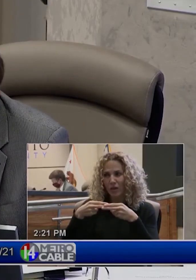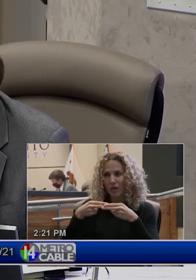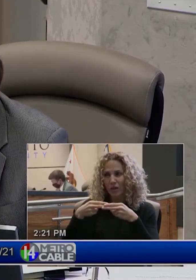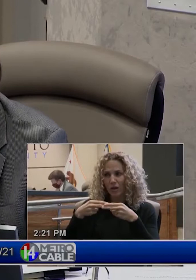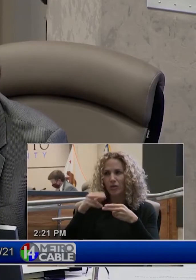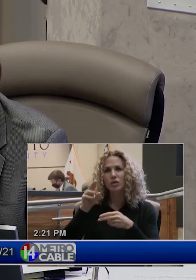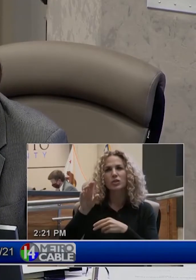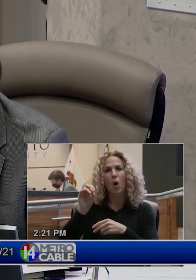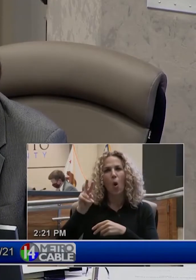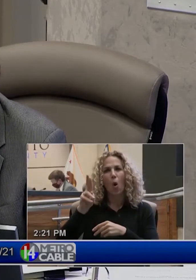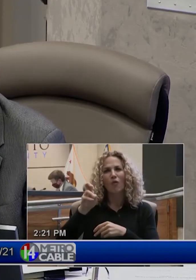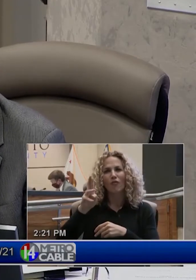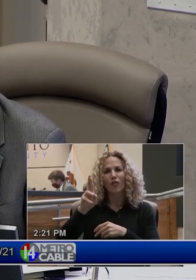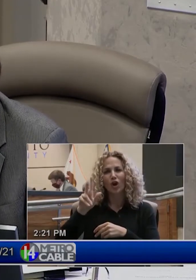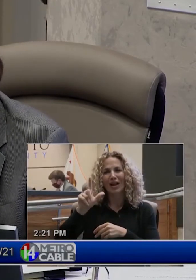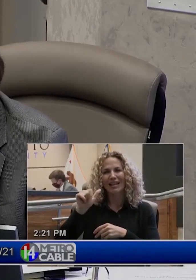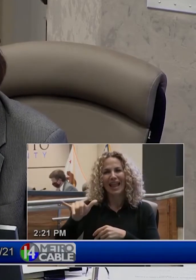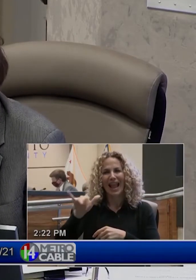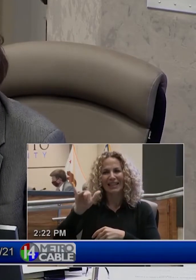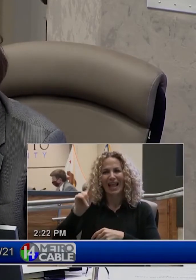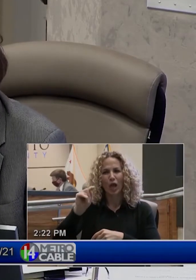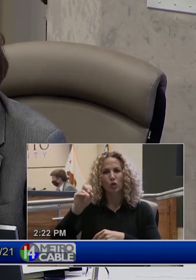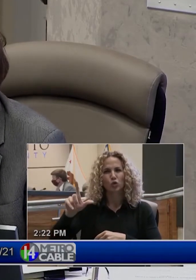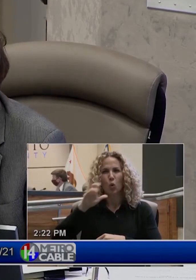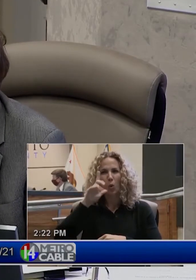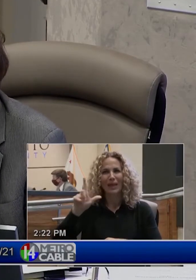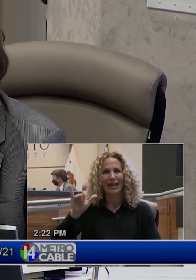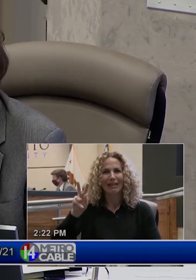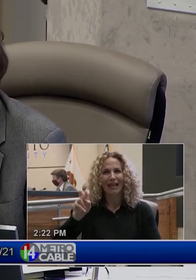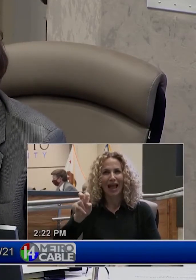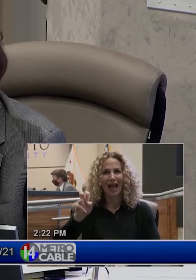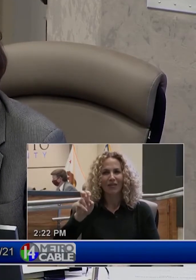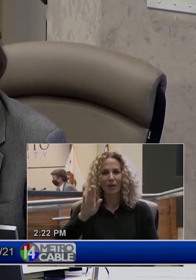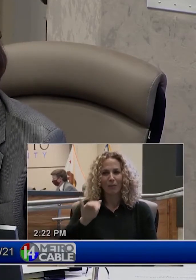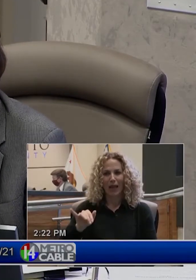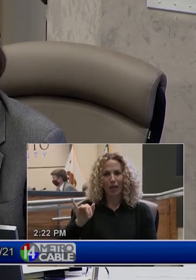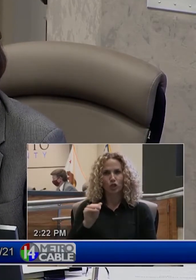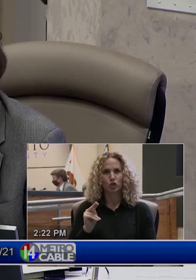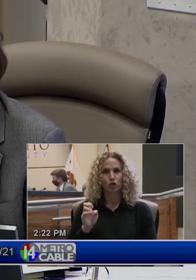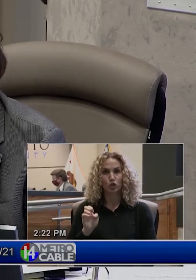THERE IS A OVERLAY WHAT SAYS SACRAMENTO COUNTY TOOLS LIVE BY